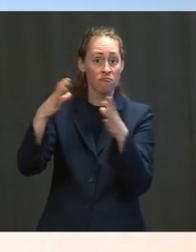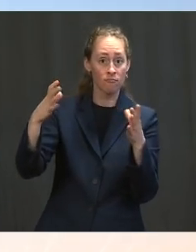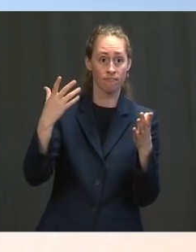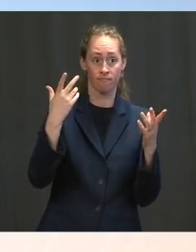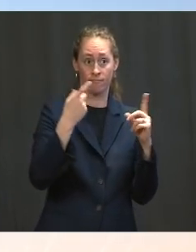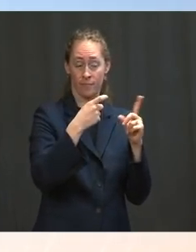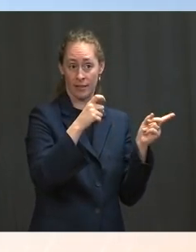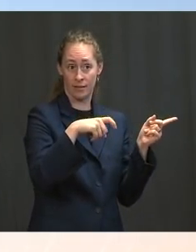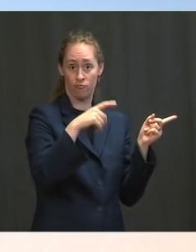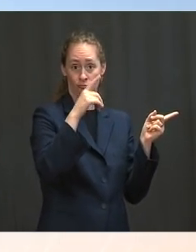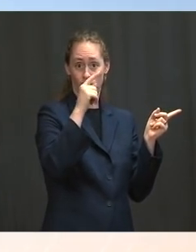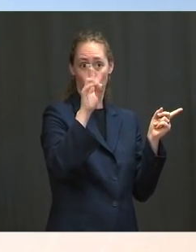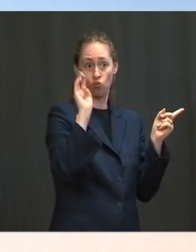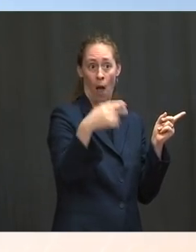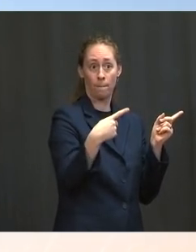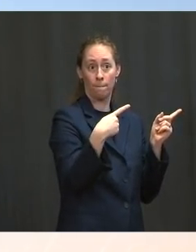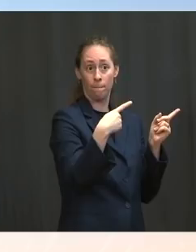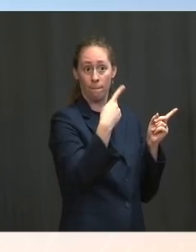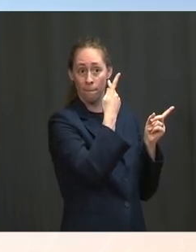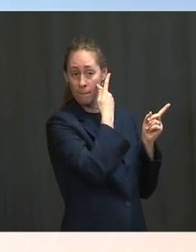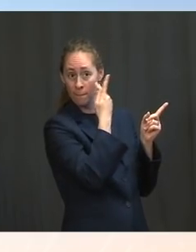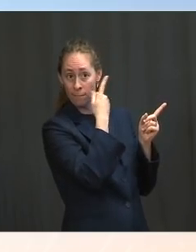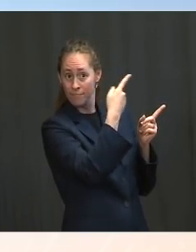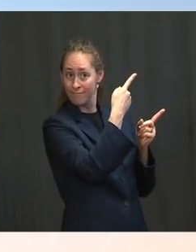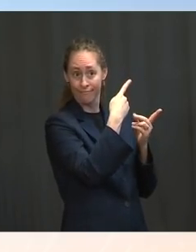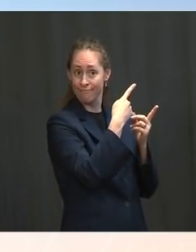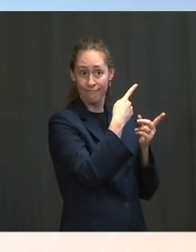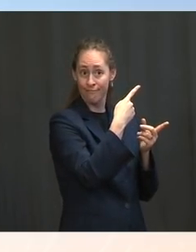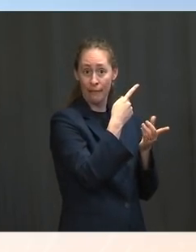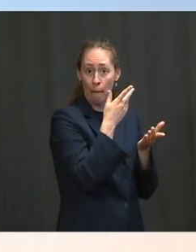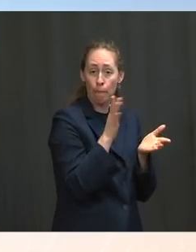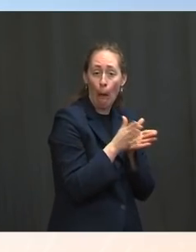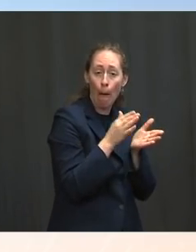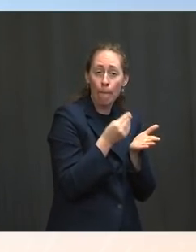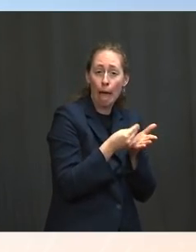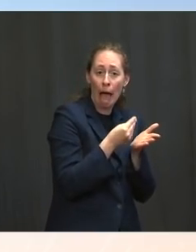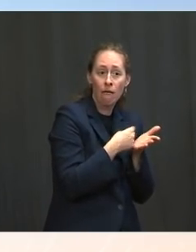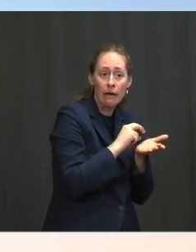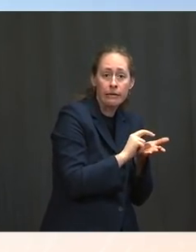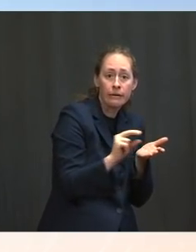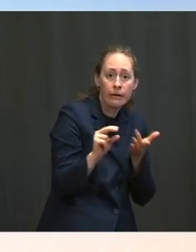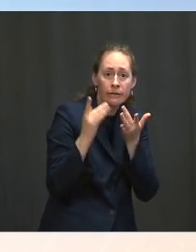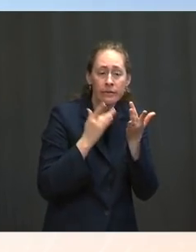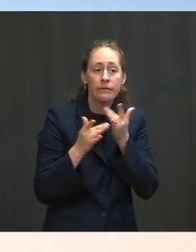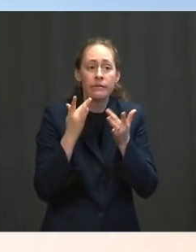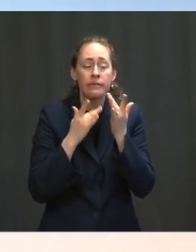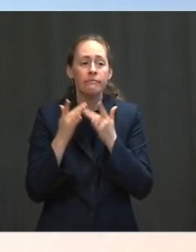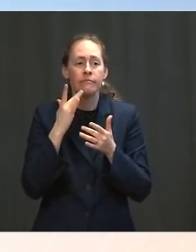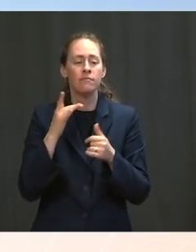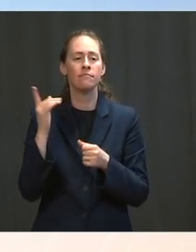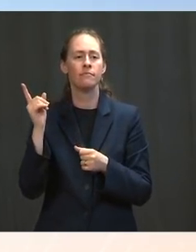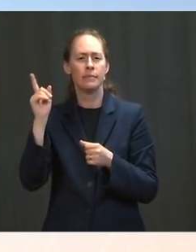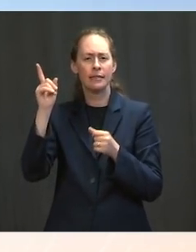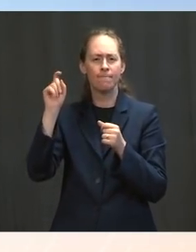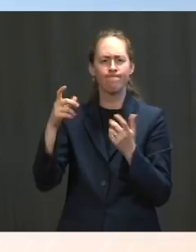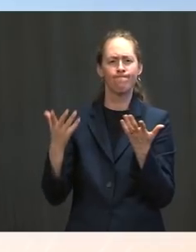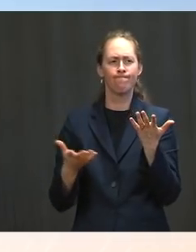So he had $237 billion [sic] in his -- in his -- "million," sorry -- got a little high there -- million in his budget.